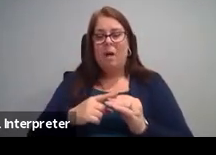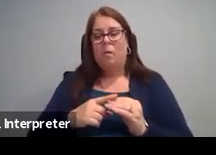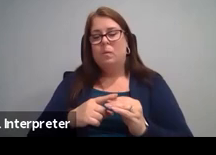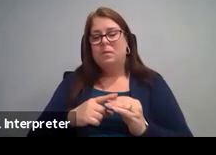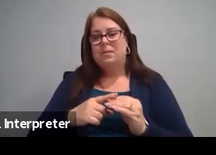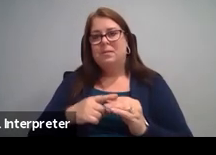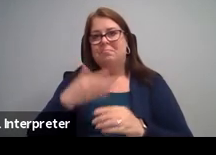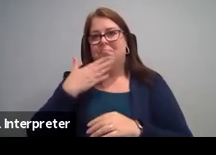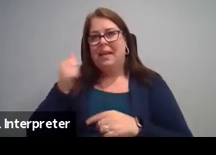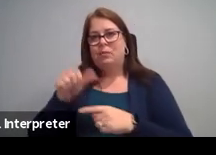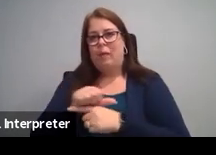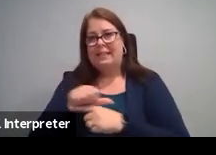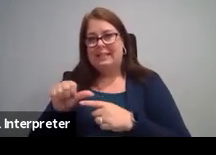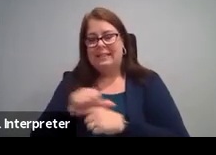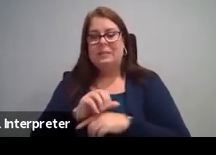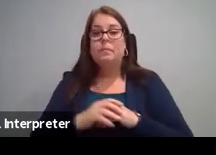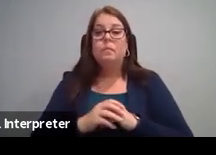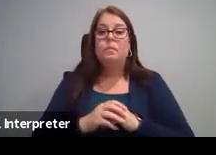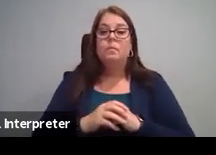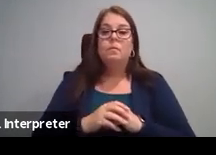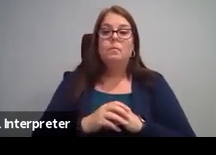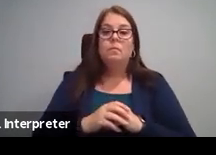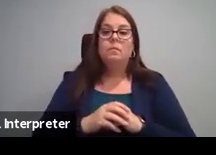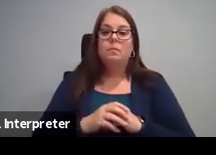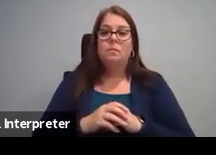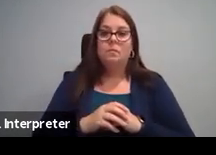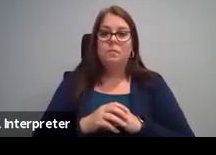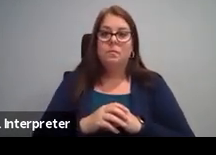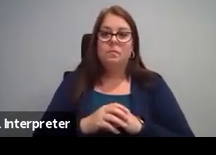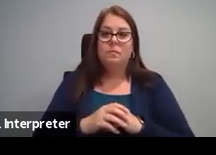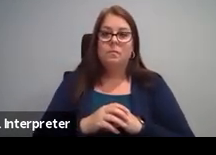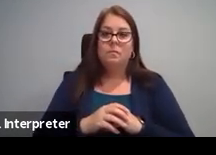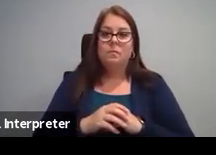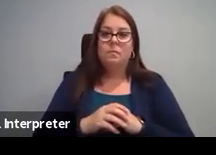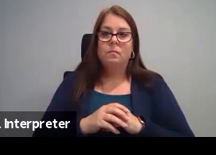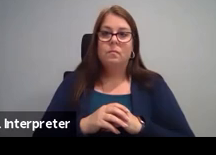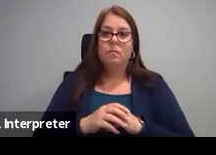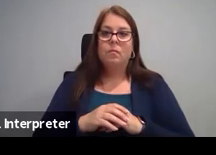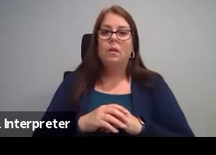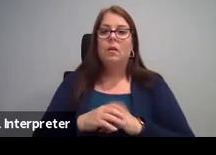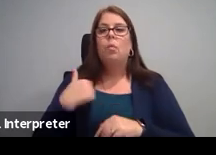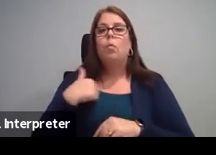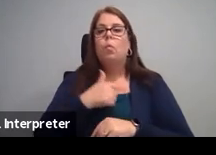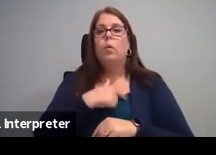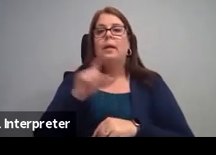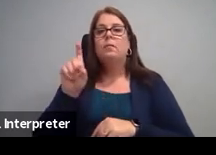Laurie Arnold: And then of course we all know the challenge of moving hands on lab experiences to virtual environments, that's really difficult with career education.